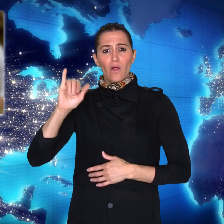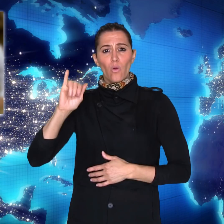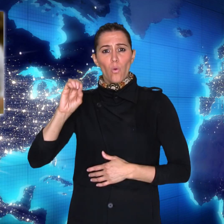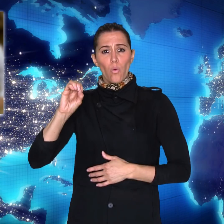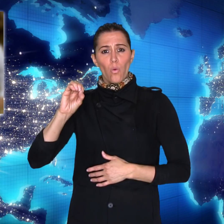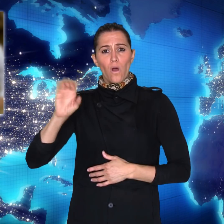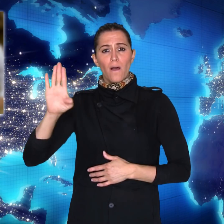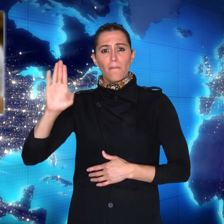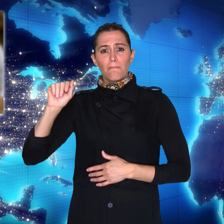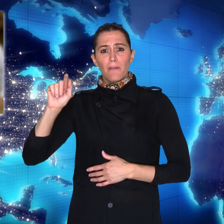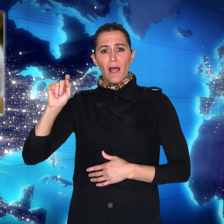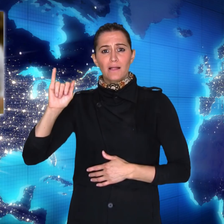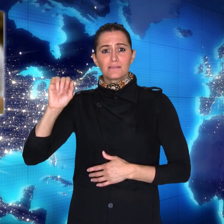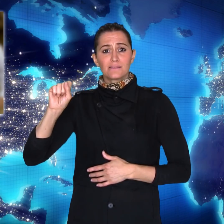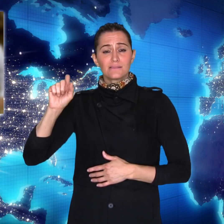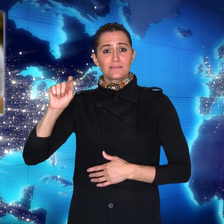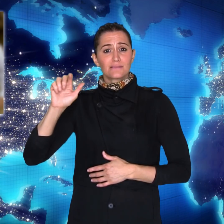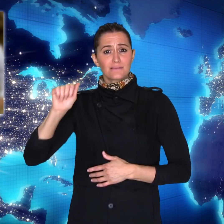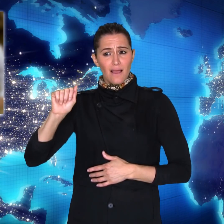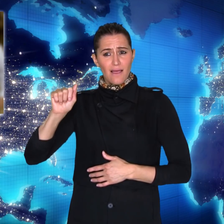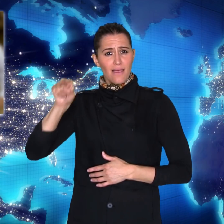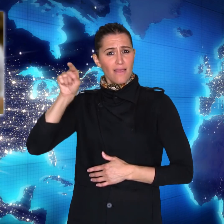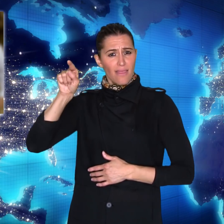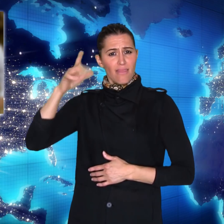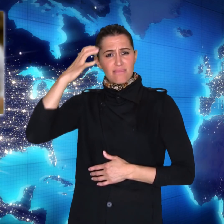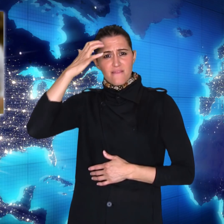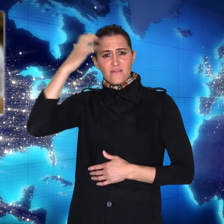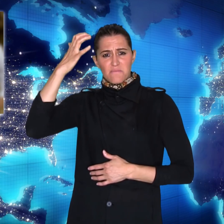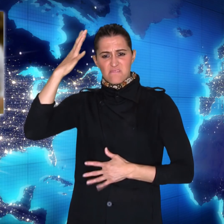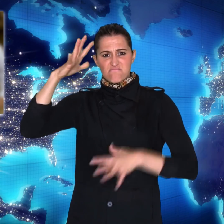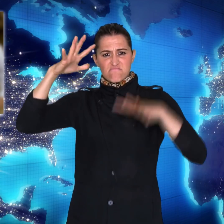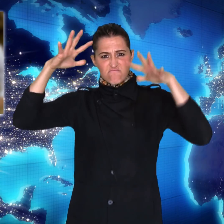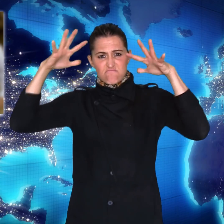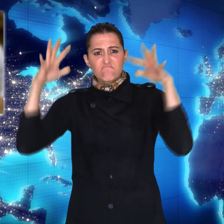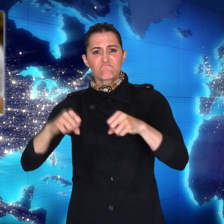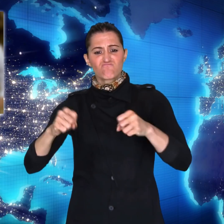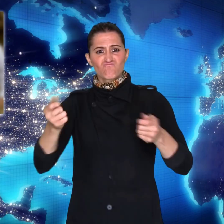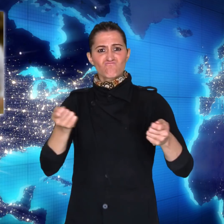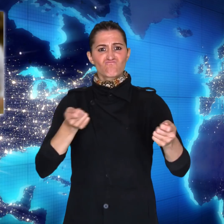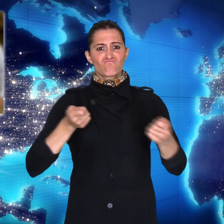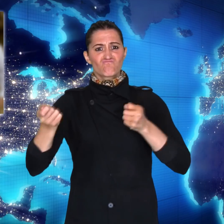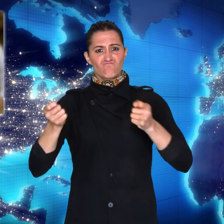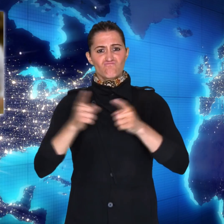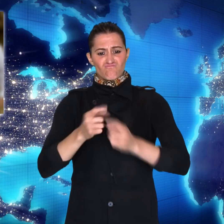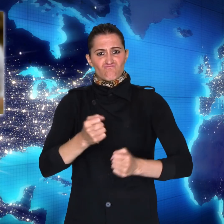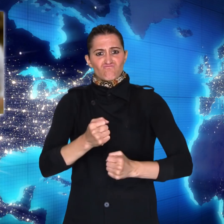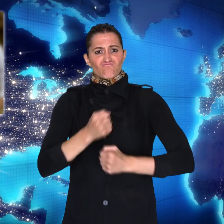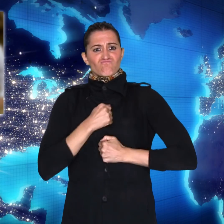government of Fulgencio Batista.